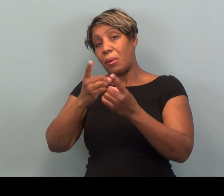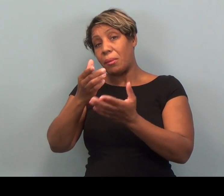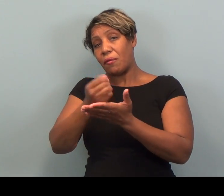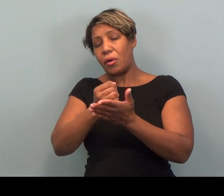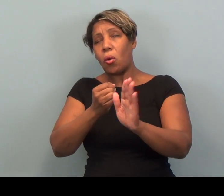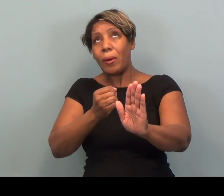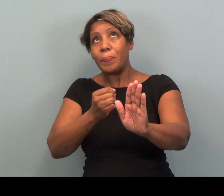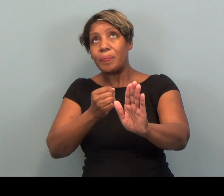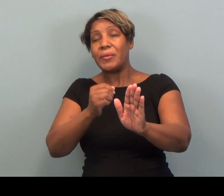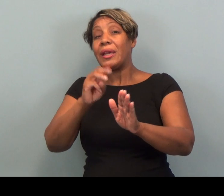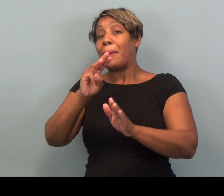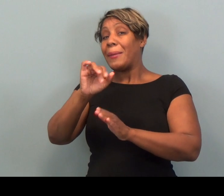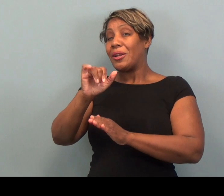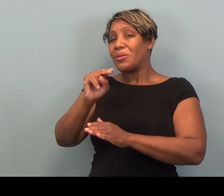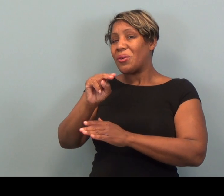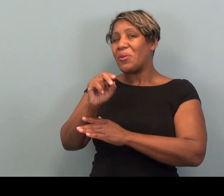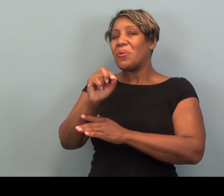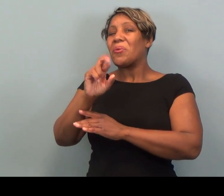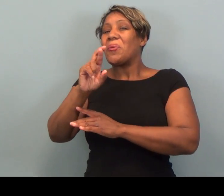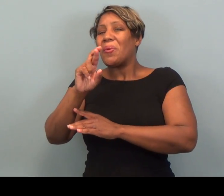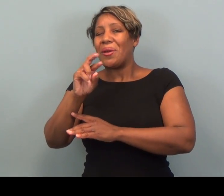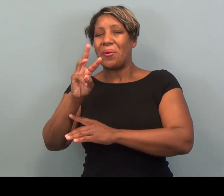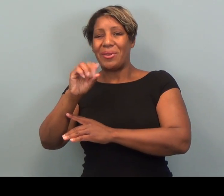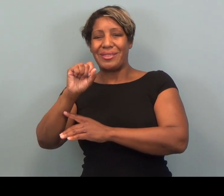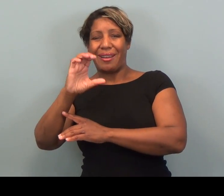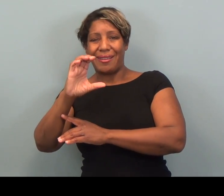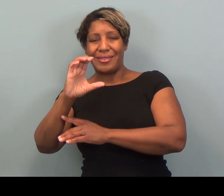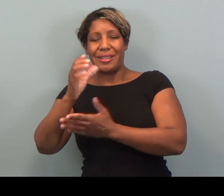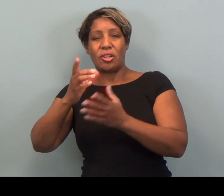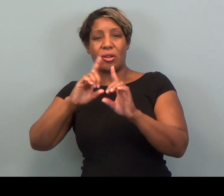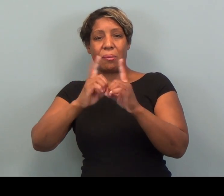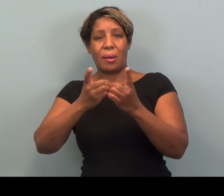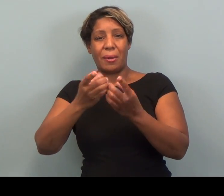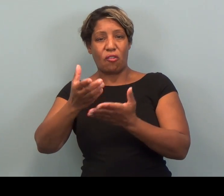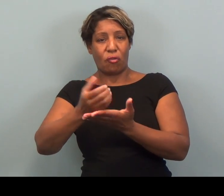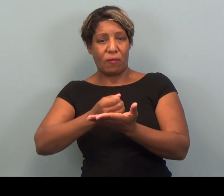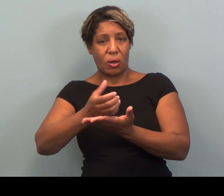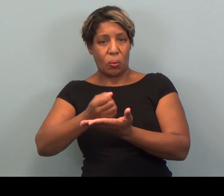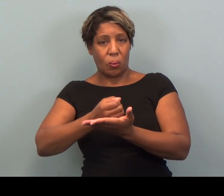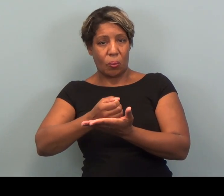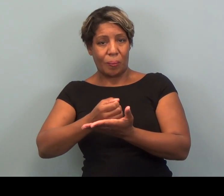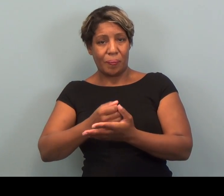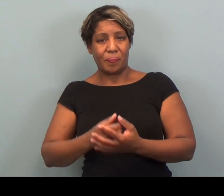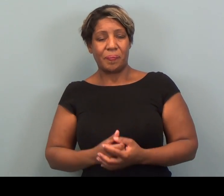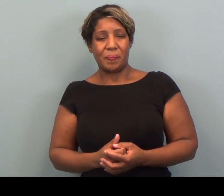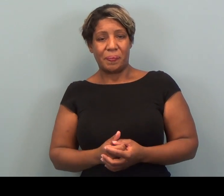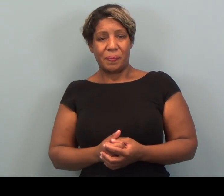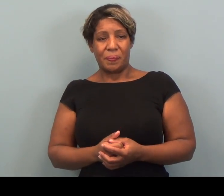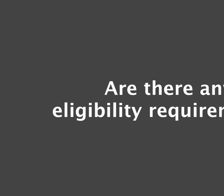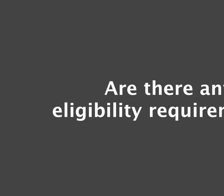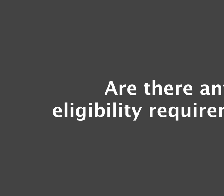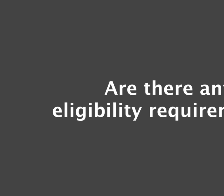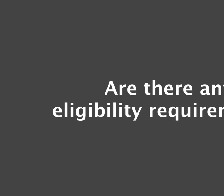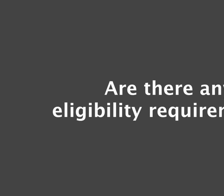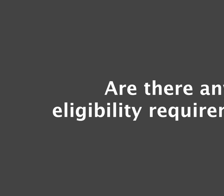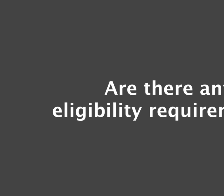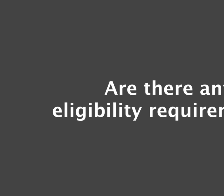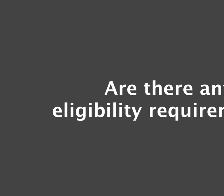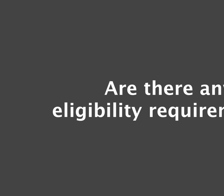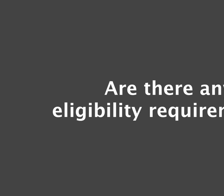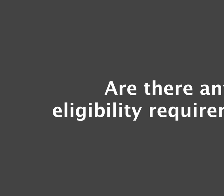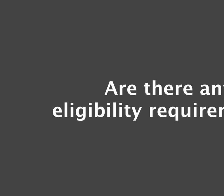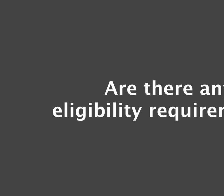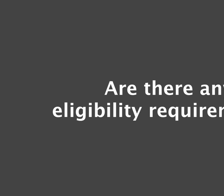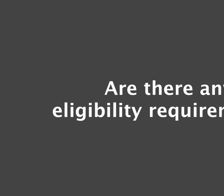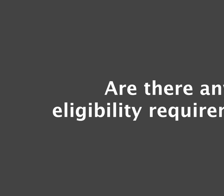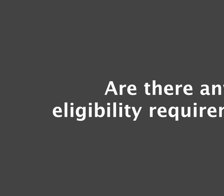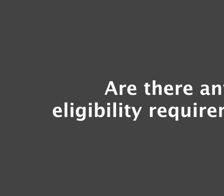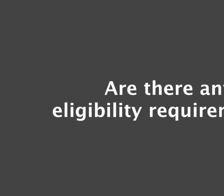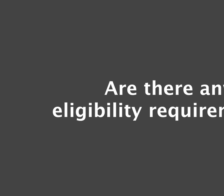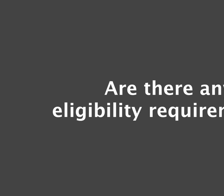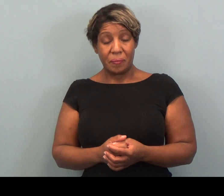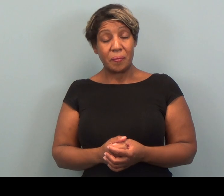or Minnesota or Wisconsin Departments of Revenue.